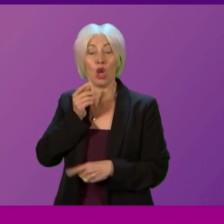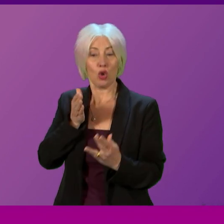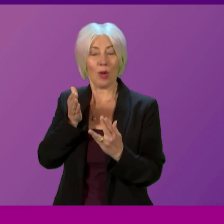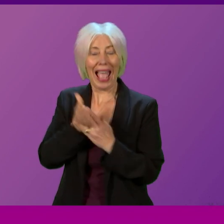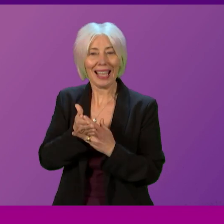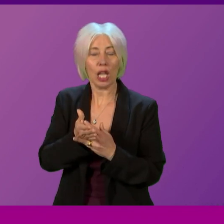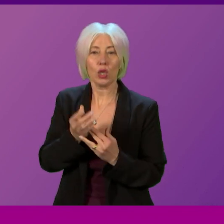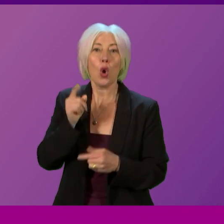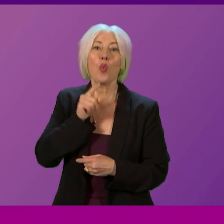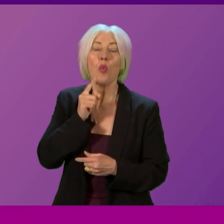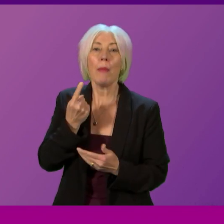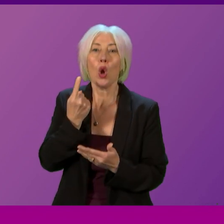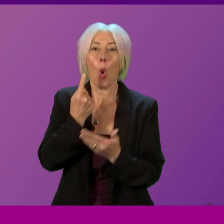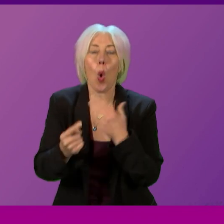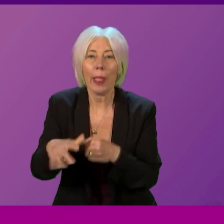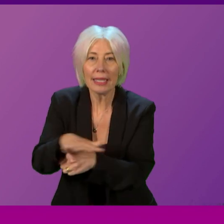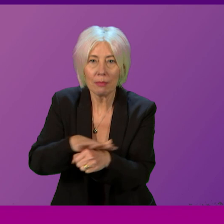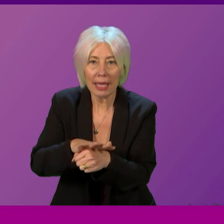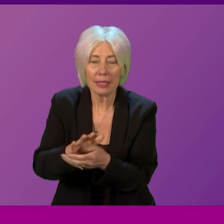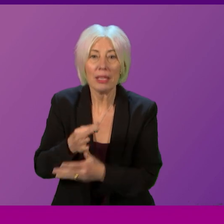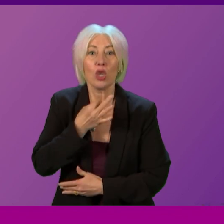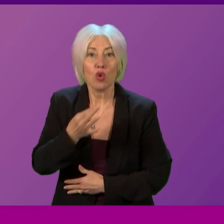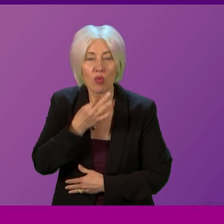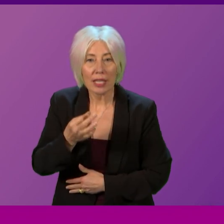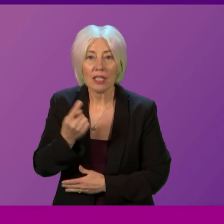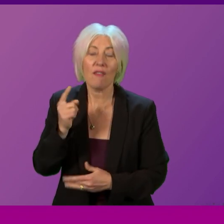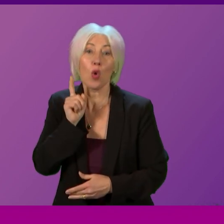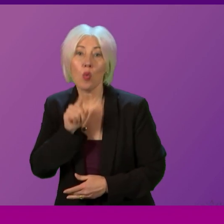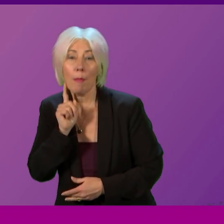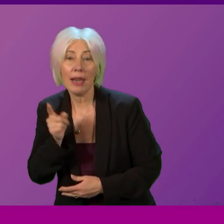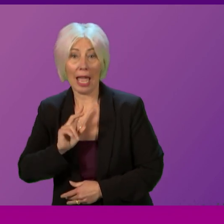posing a risk to the safety of both women and trans women.